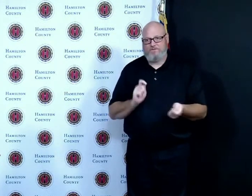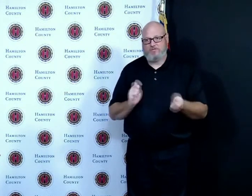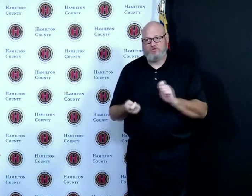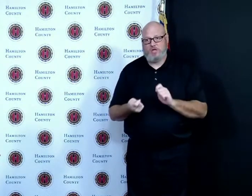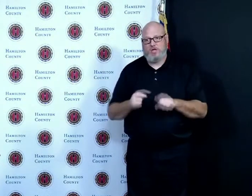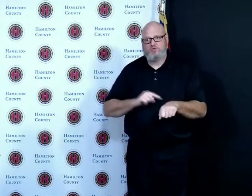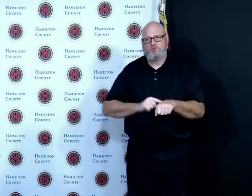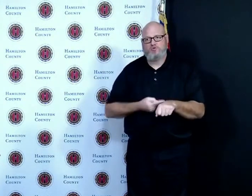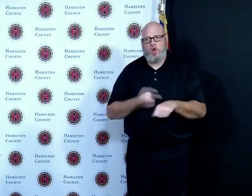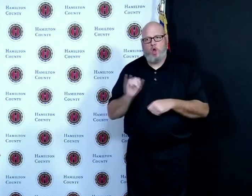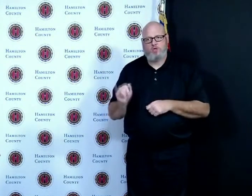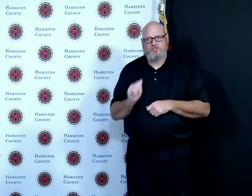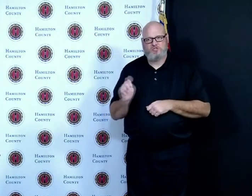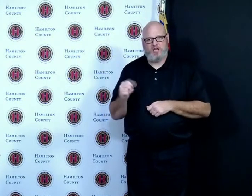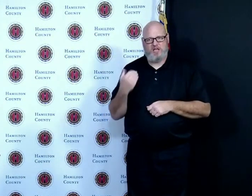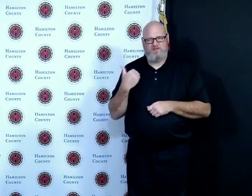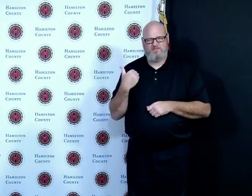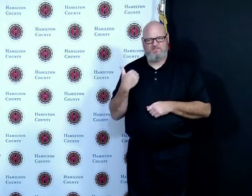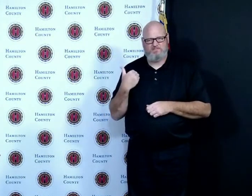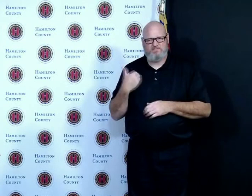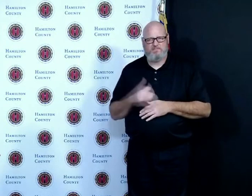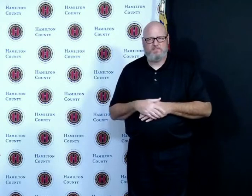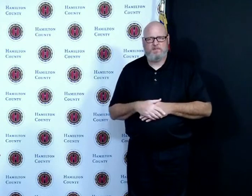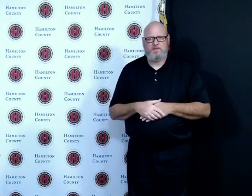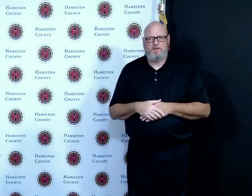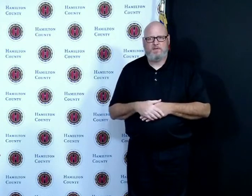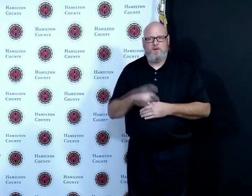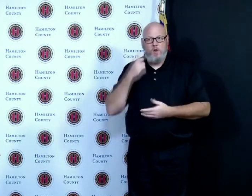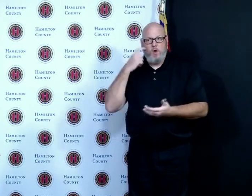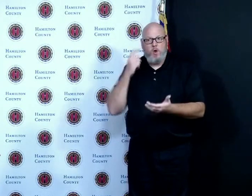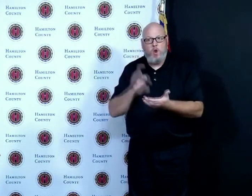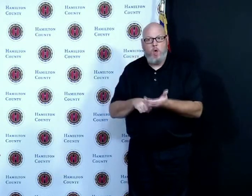an impact you know we've seen some younger individuals as well as older individuals